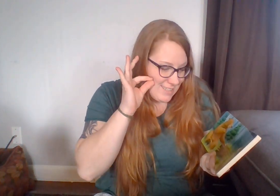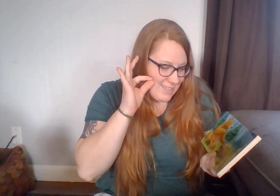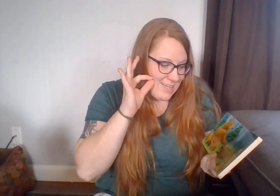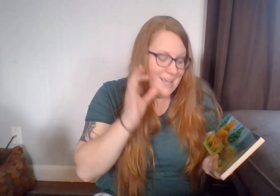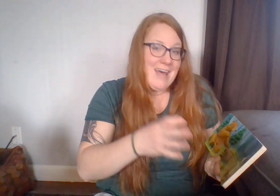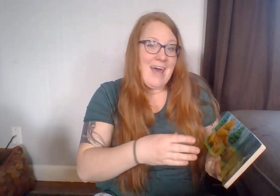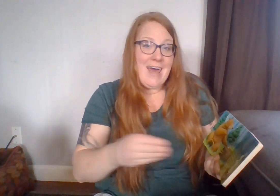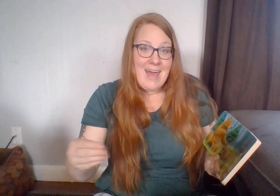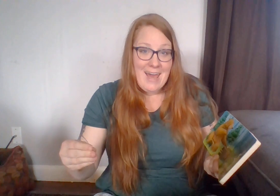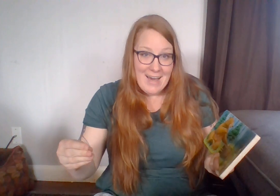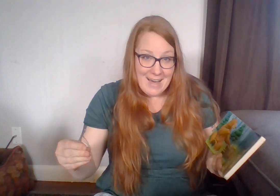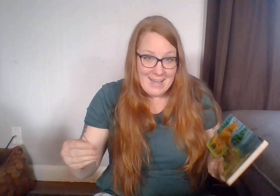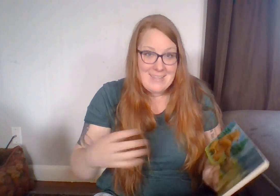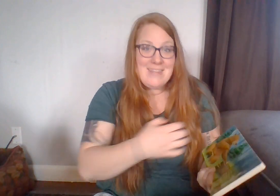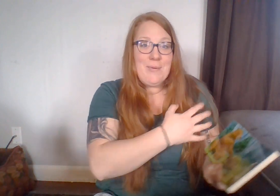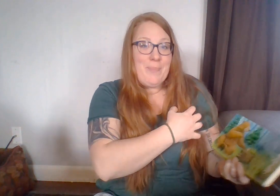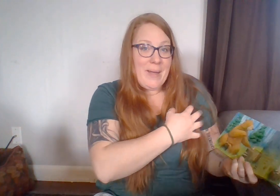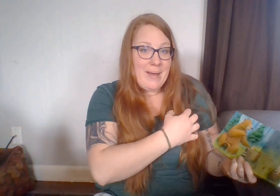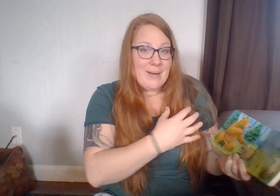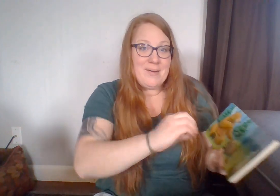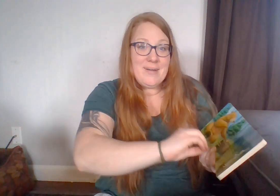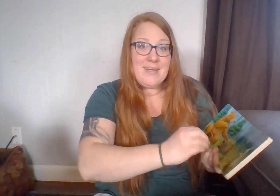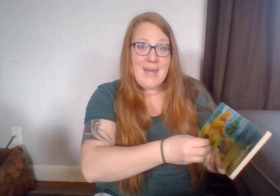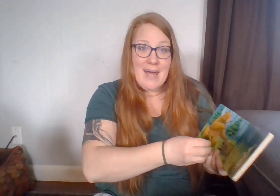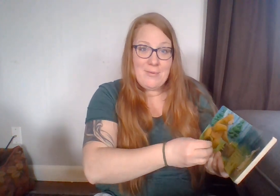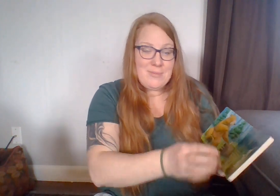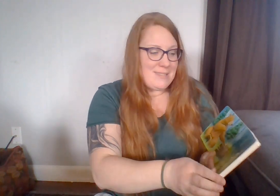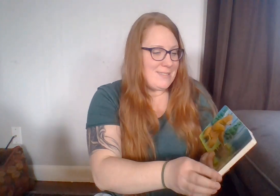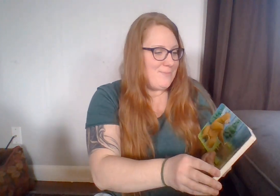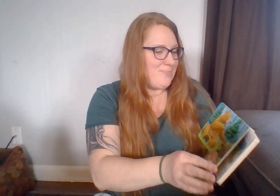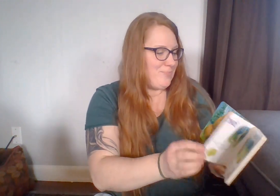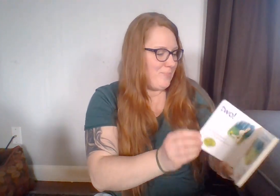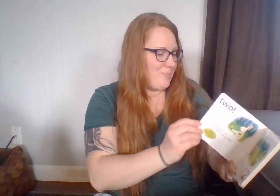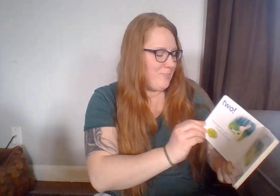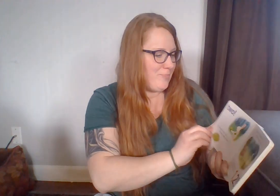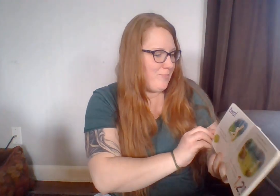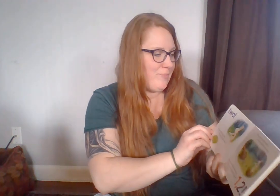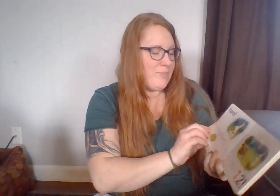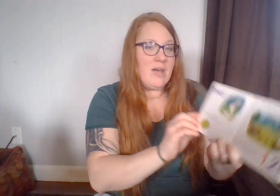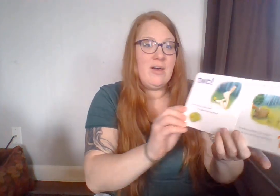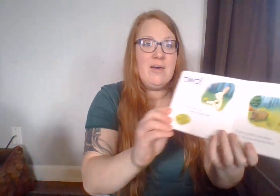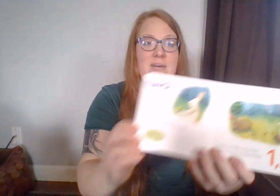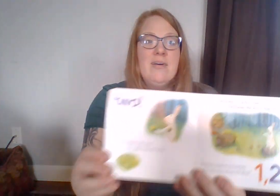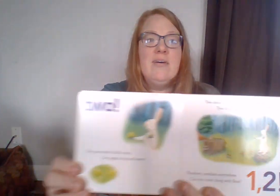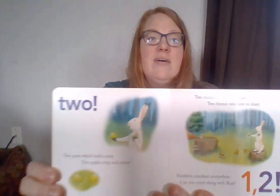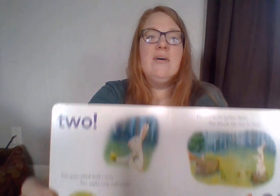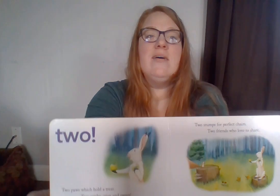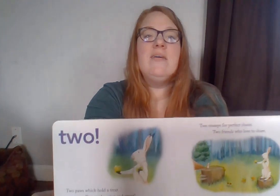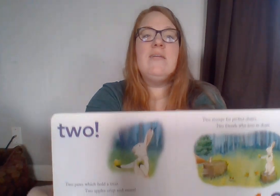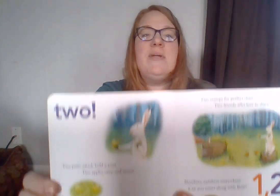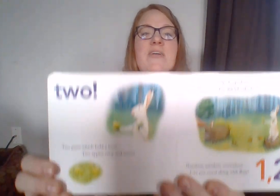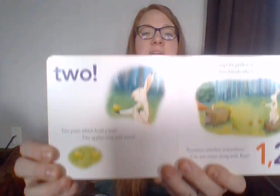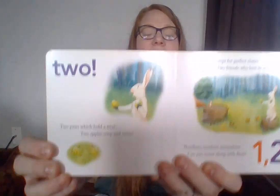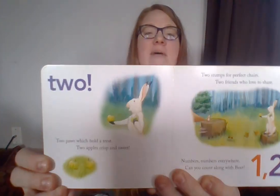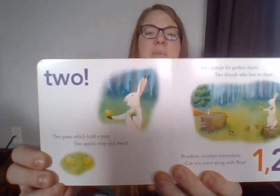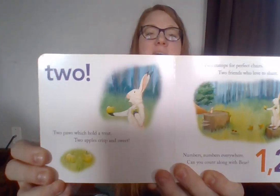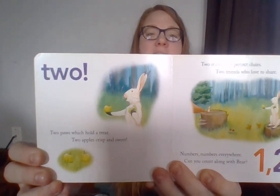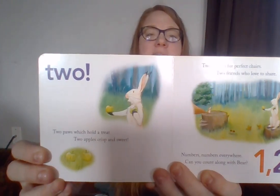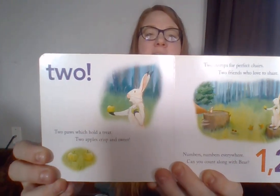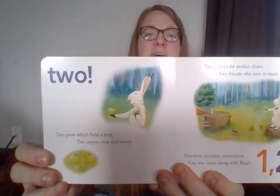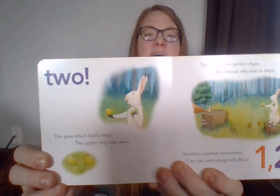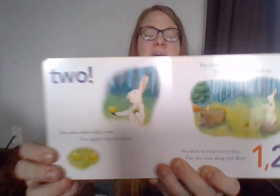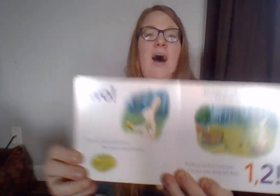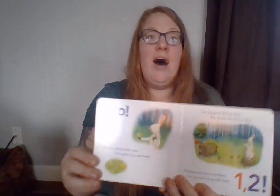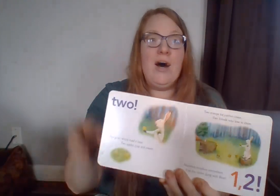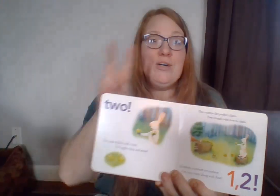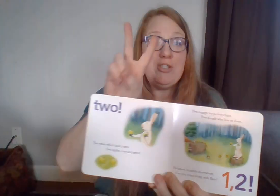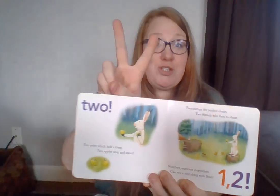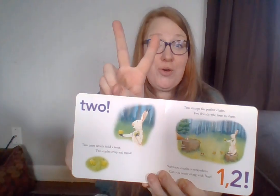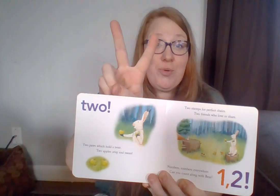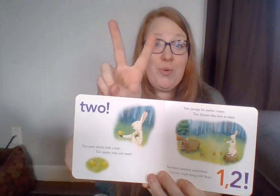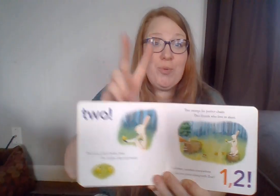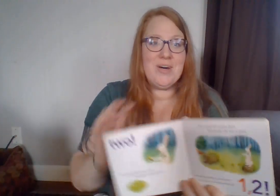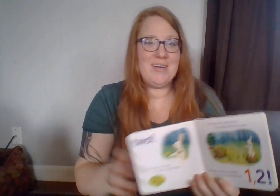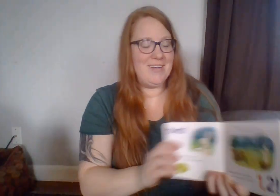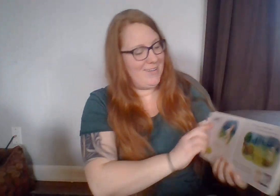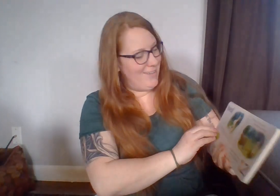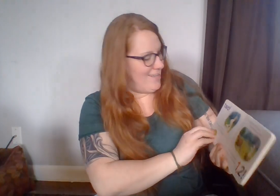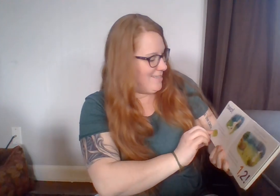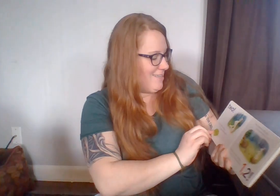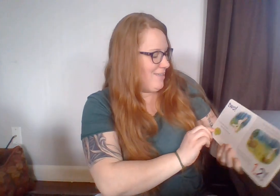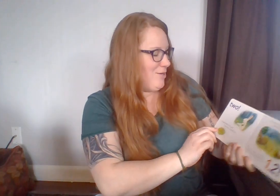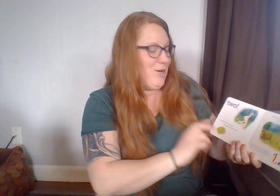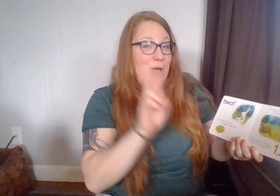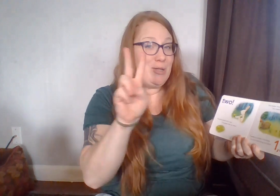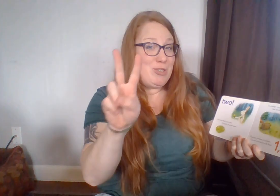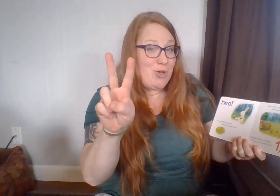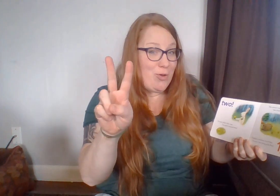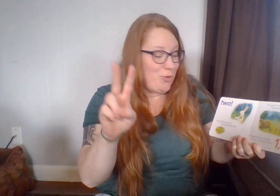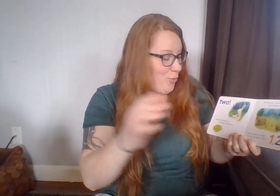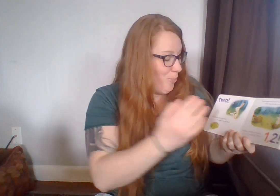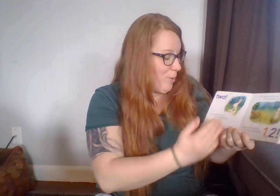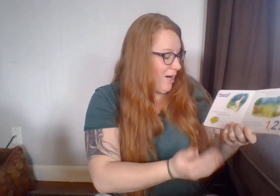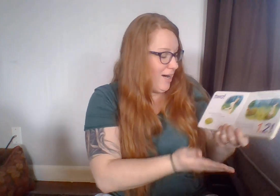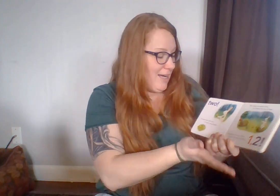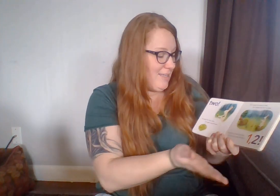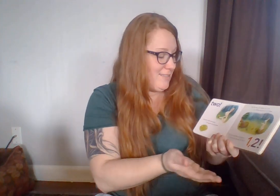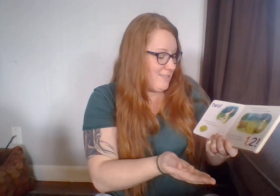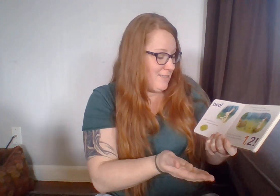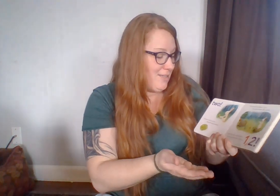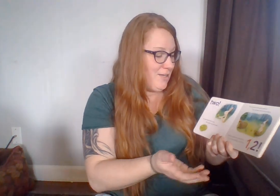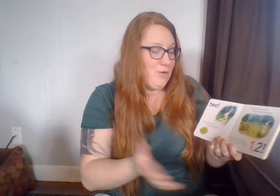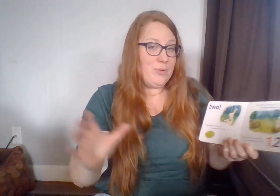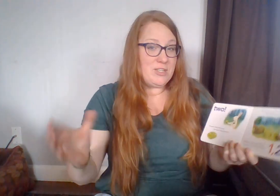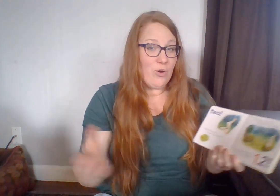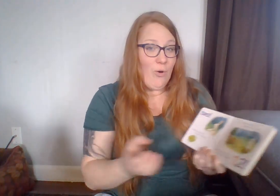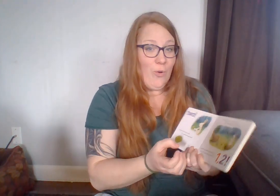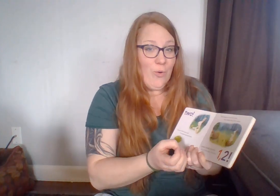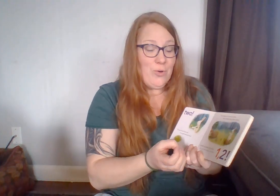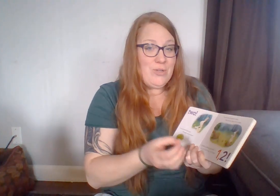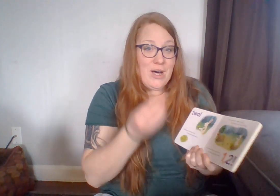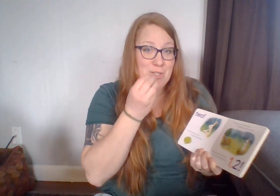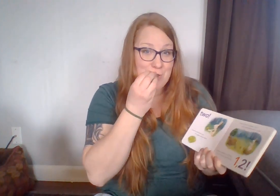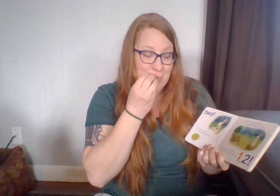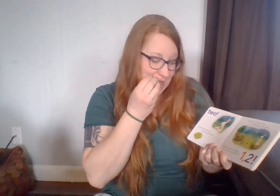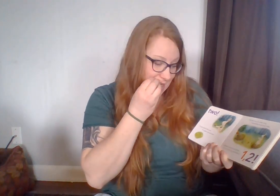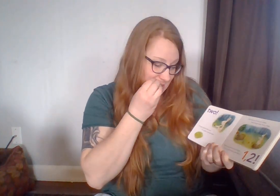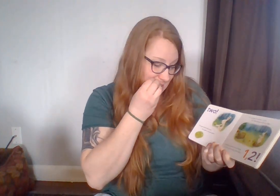and the bear counts. Anybody know that number? 2! 2 paws which hold a treat